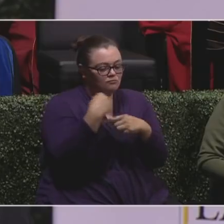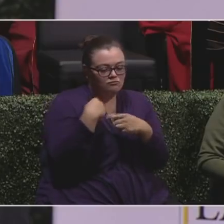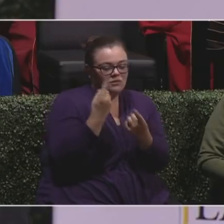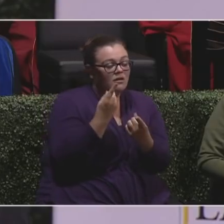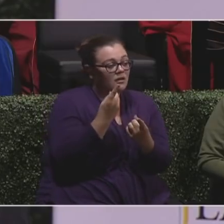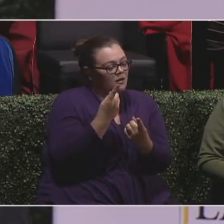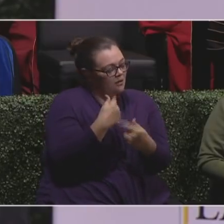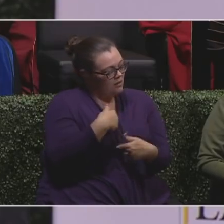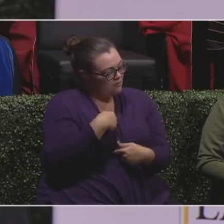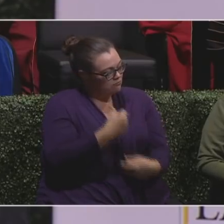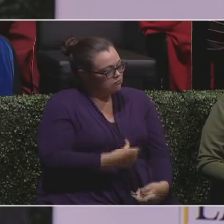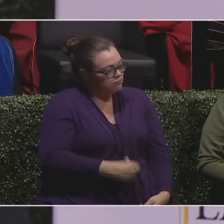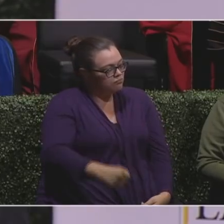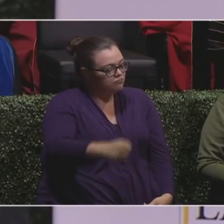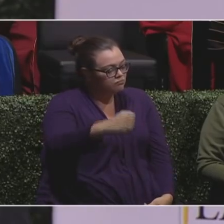AUDIENCE AND THE EYES, THE FACES